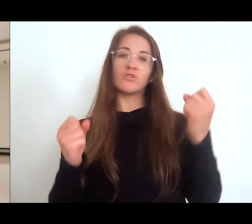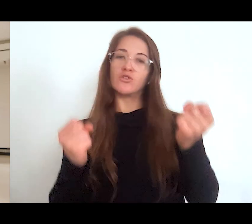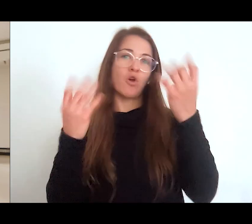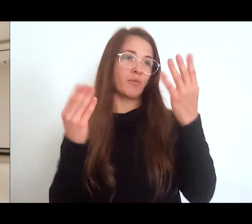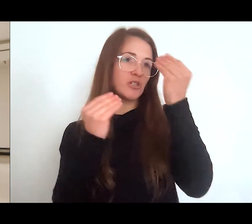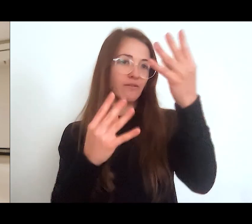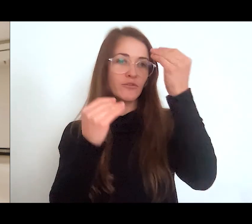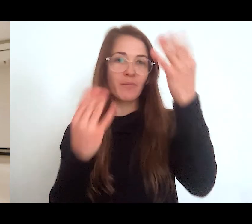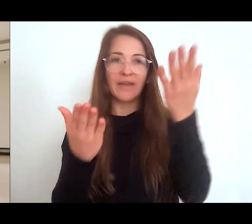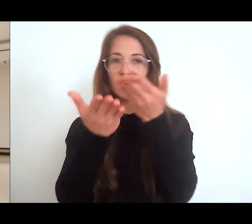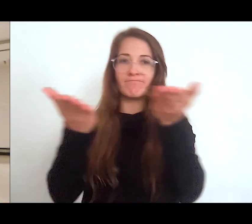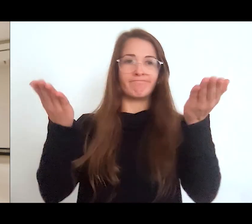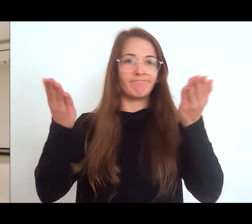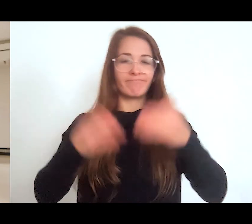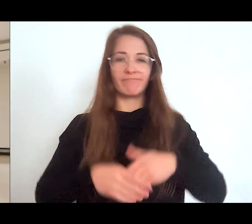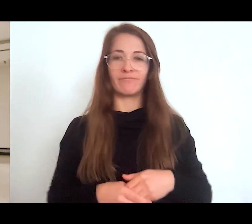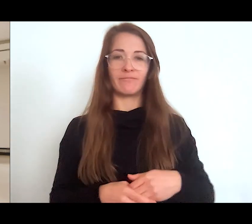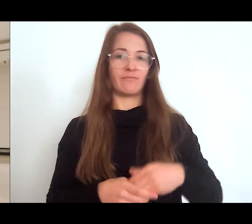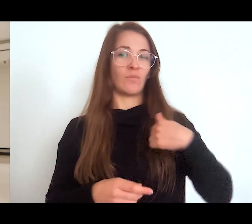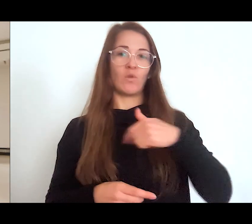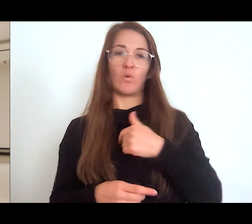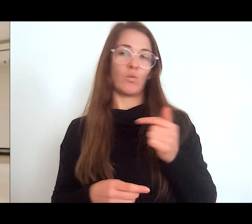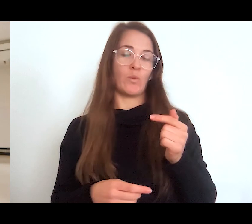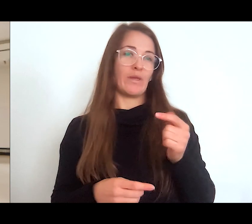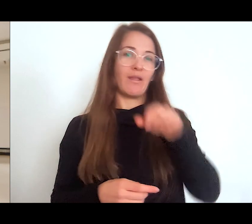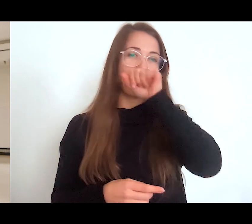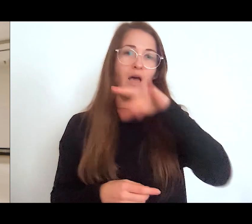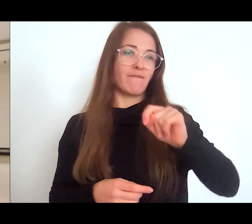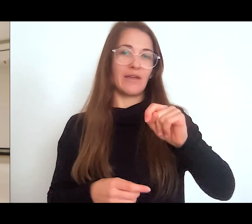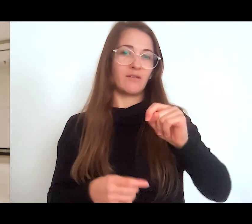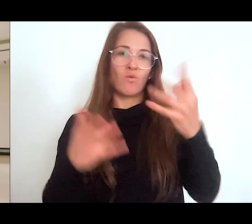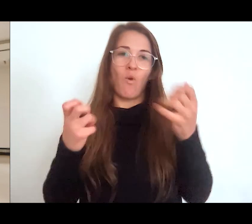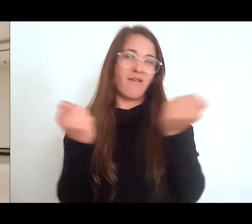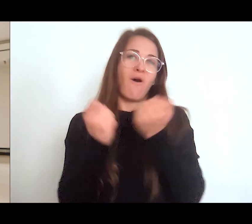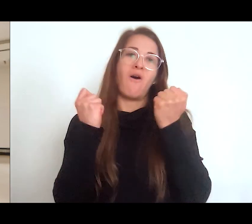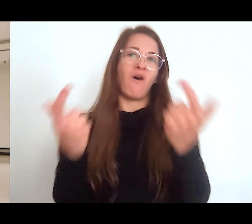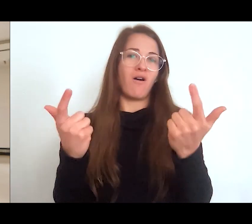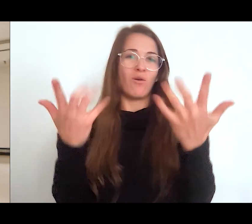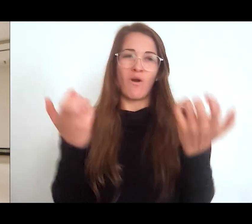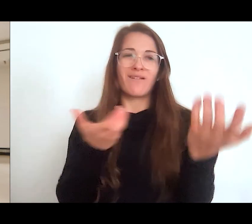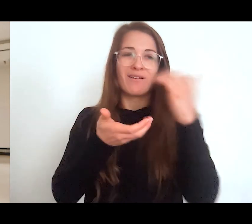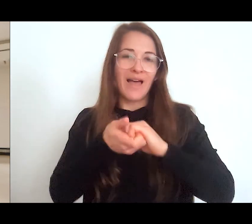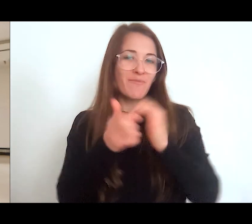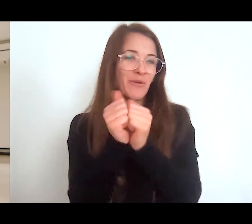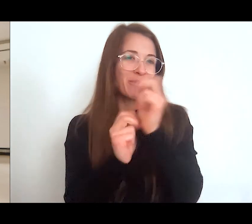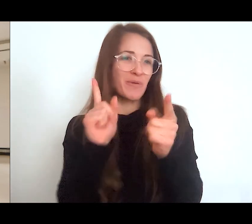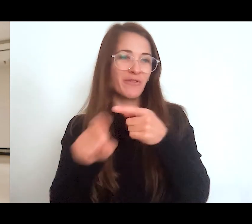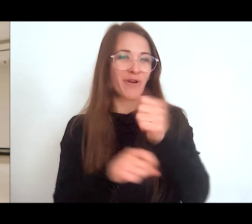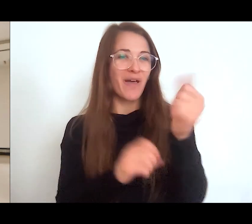IT IS JUST, SO MUCH INFORMATION IS OUT THERE WE WELCOME IT, WE WELCOME BEING ABLE TO